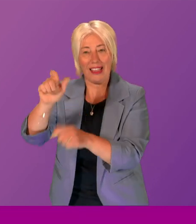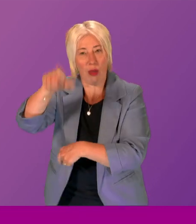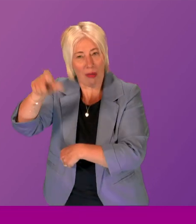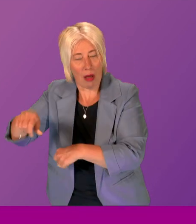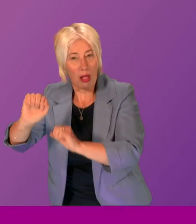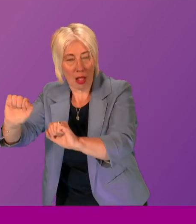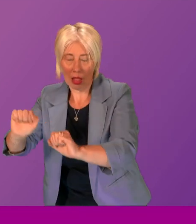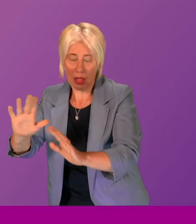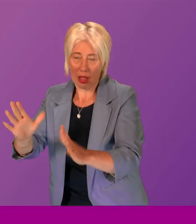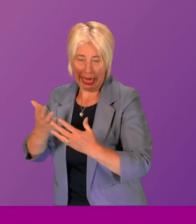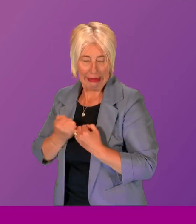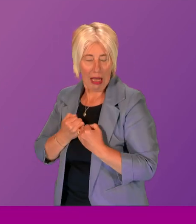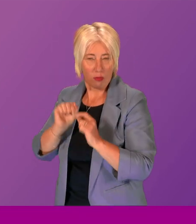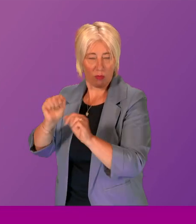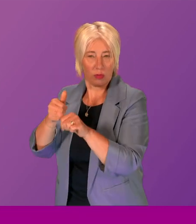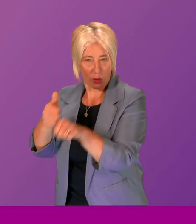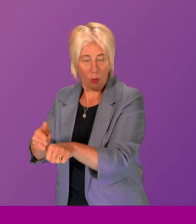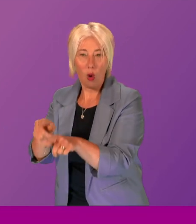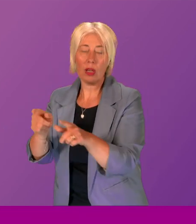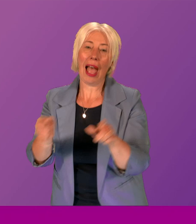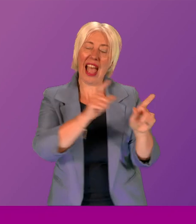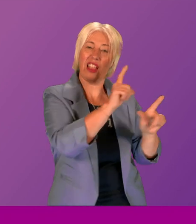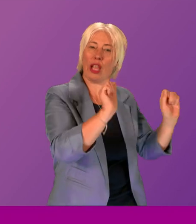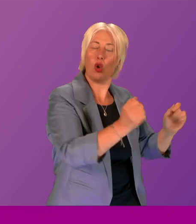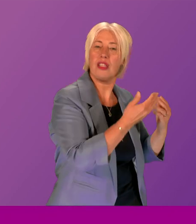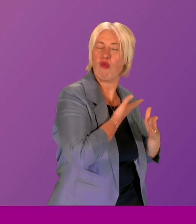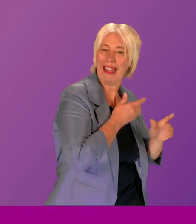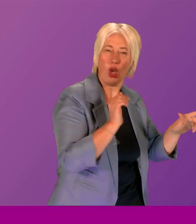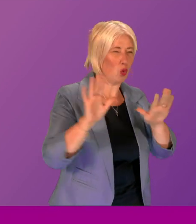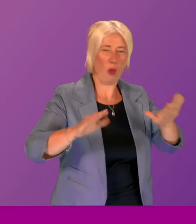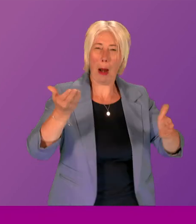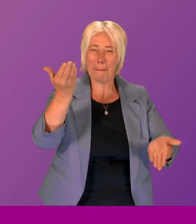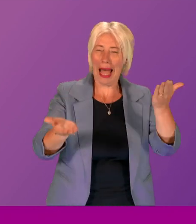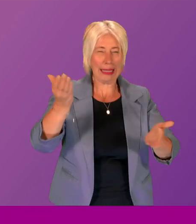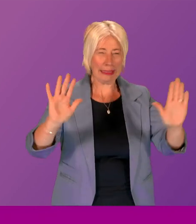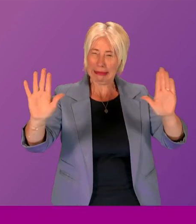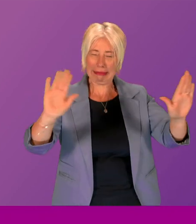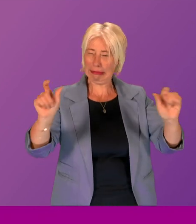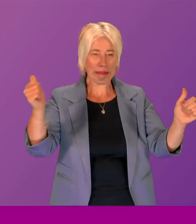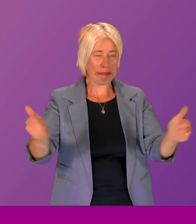agree on and support, and the rights of landlords. I hope that we can all agree that a fairer,